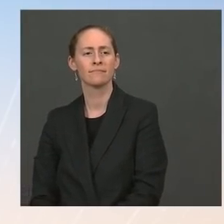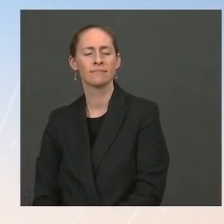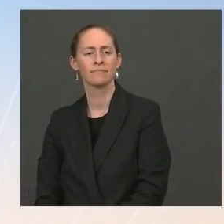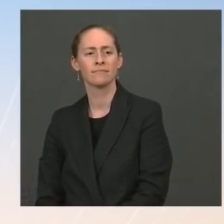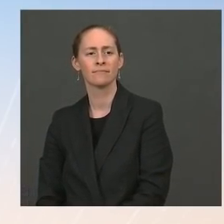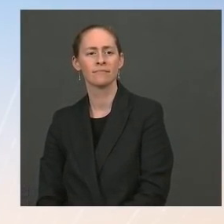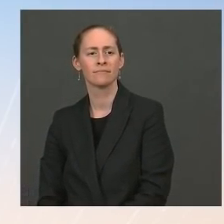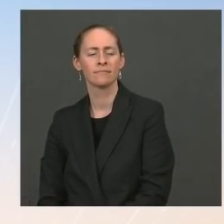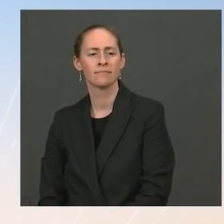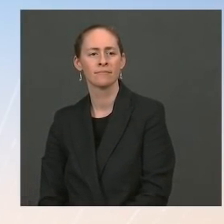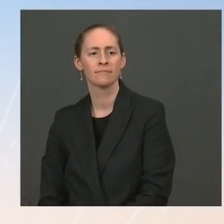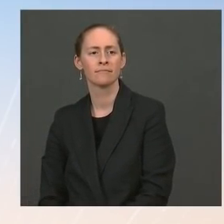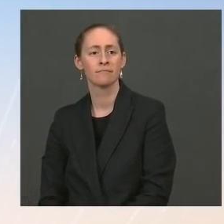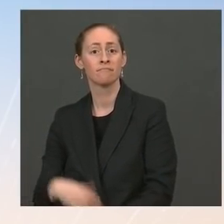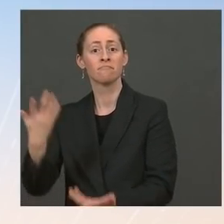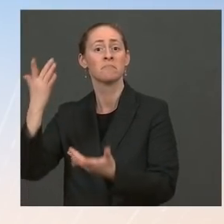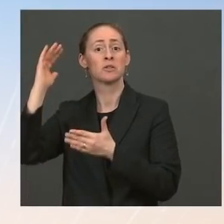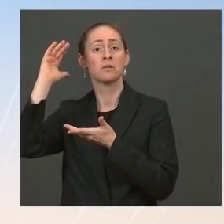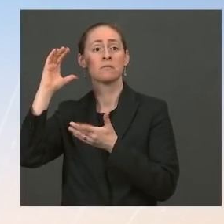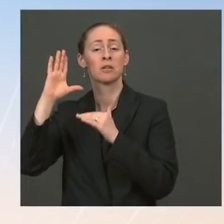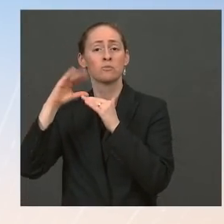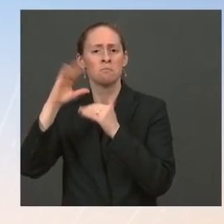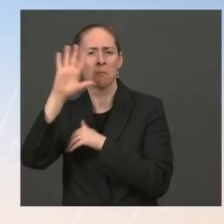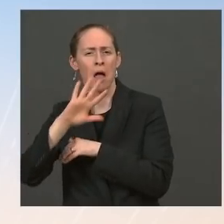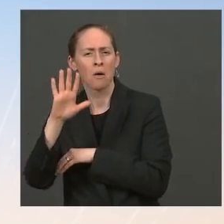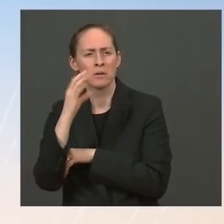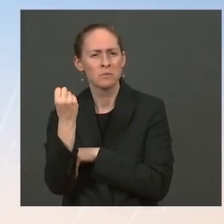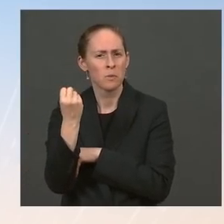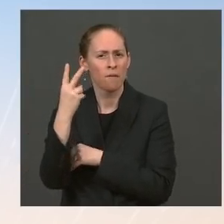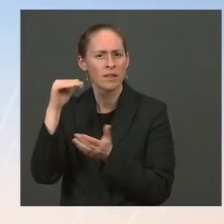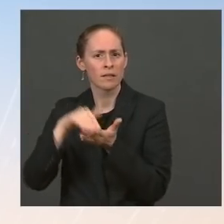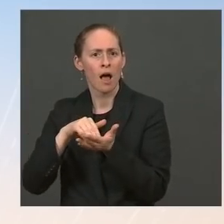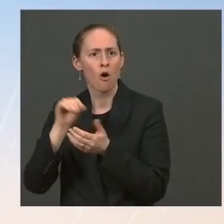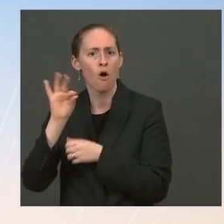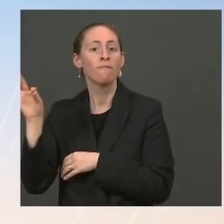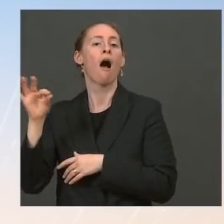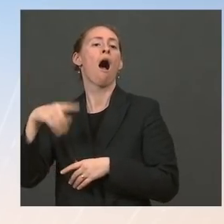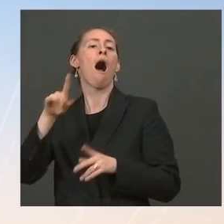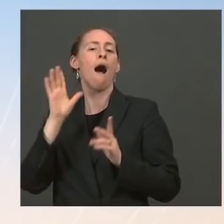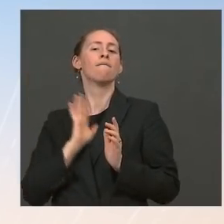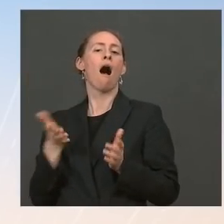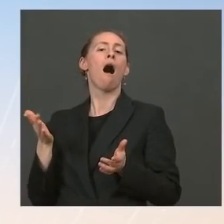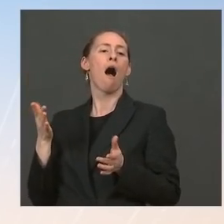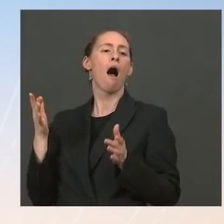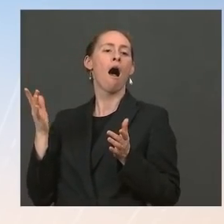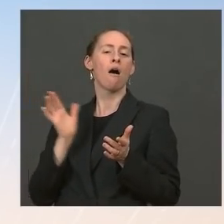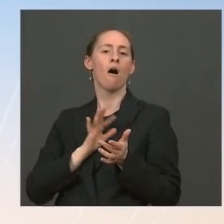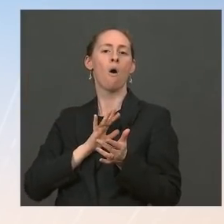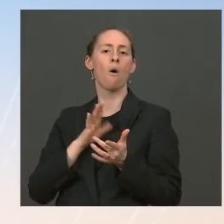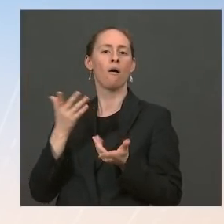makes it accessible to people in this country. That's also good for our climate -- something we very much agree with Canadian leaders on --